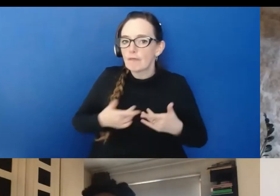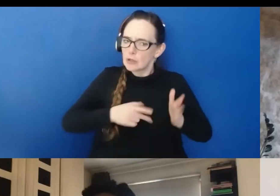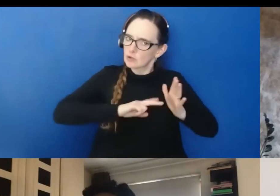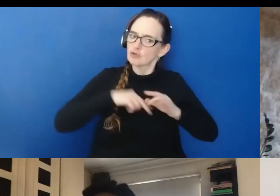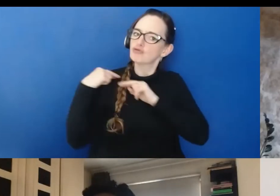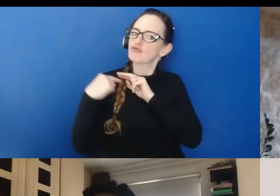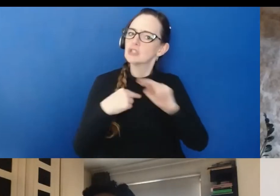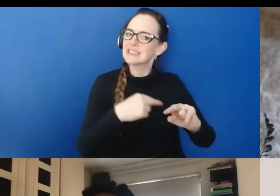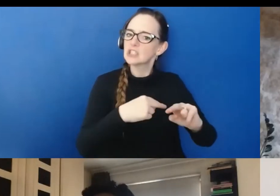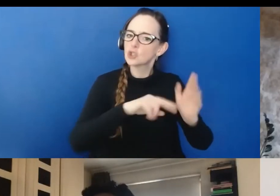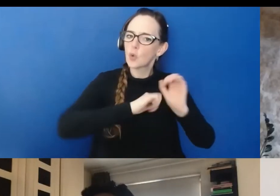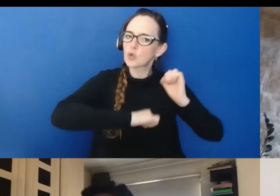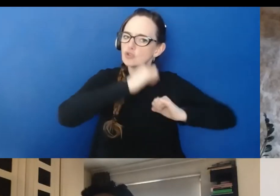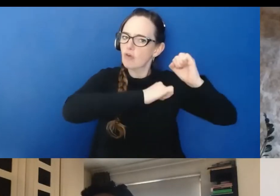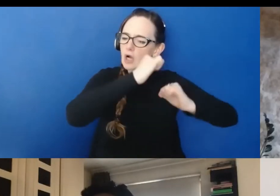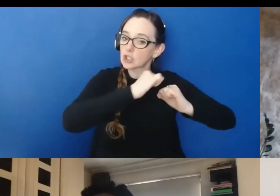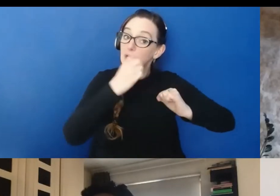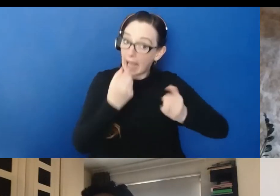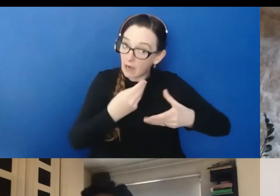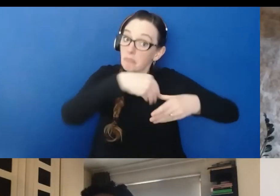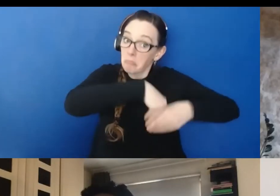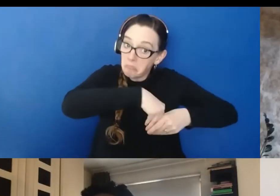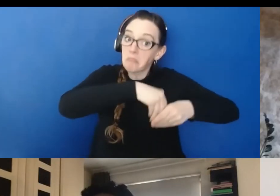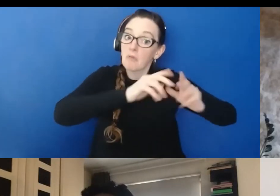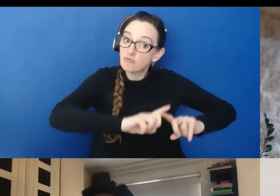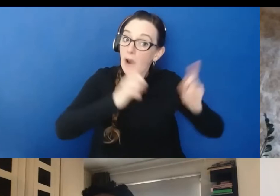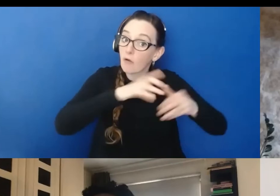as well? >> PENNY: Hmm.